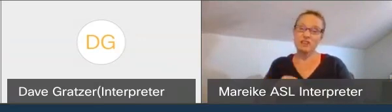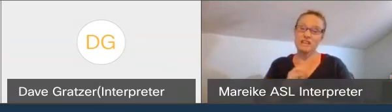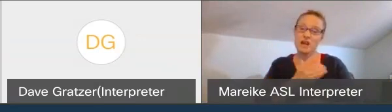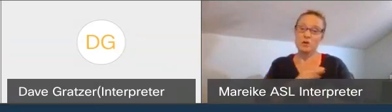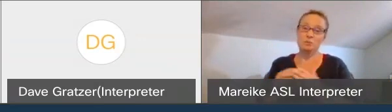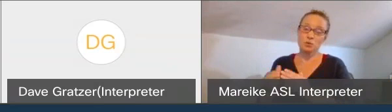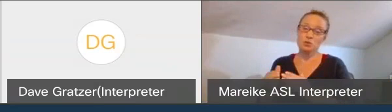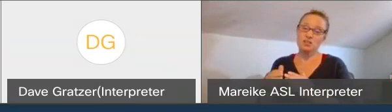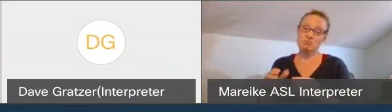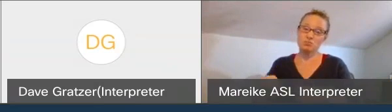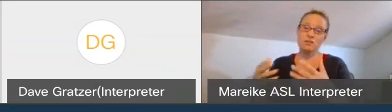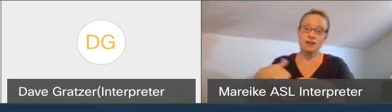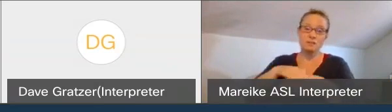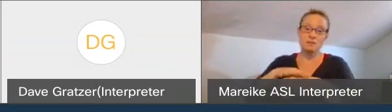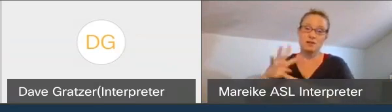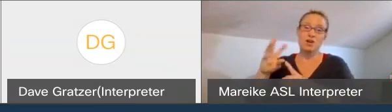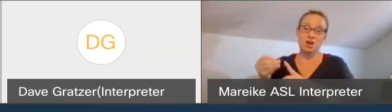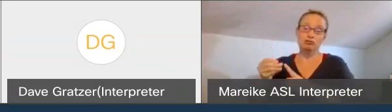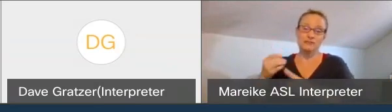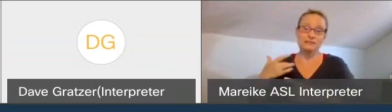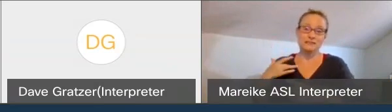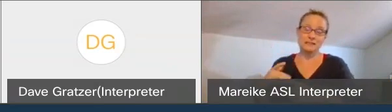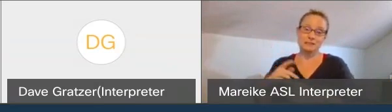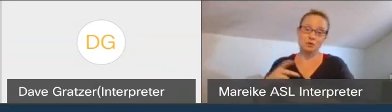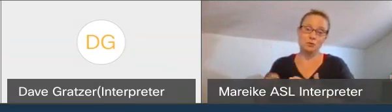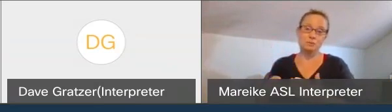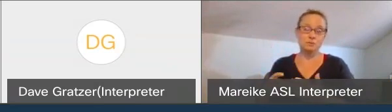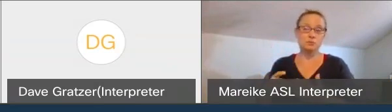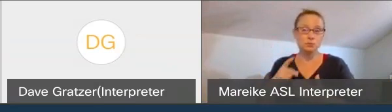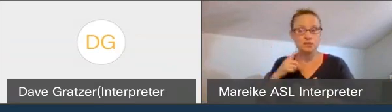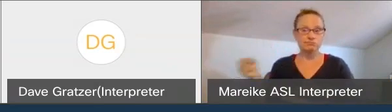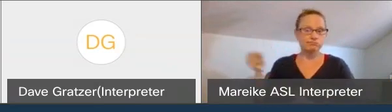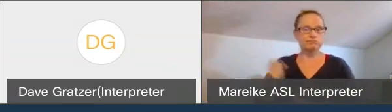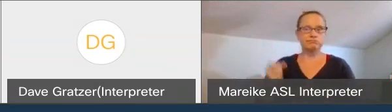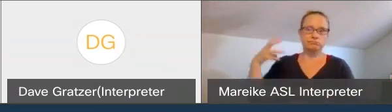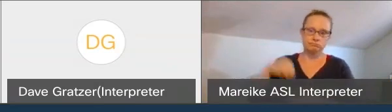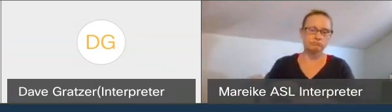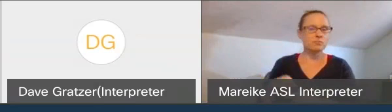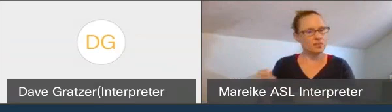And we just made a point, we have to have them, and they want to work with us as well.